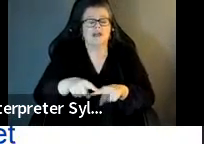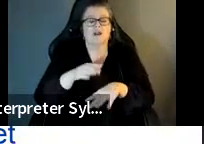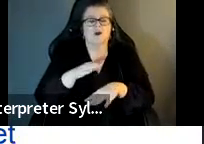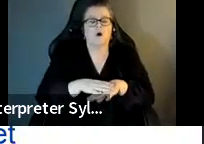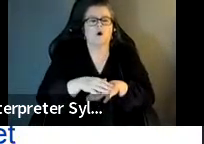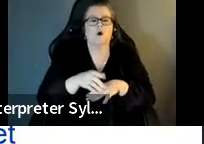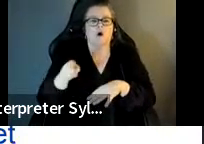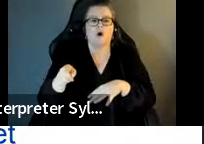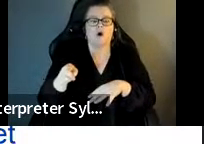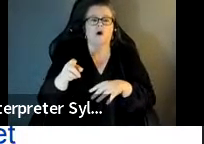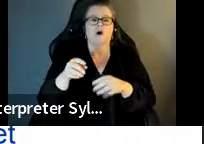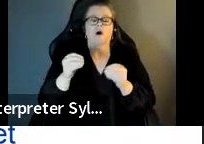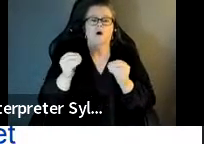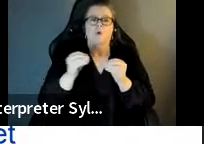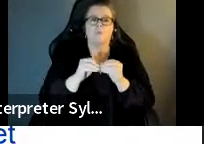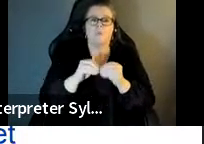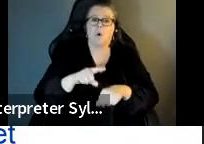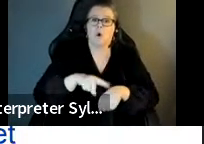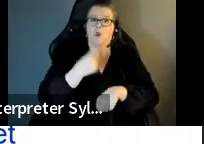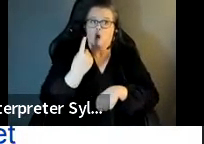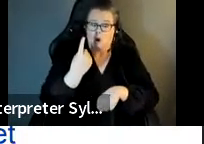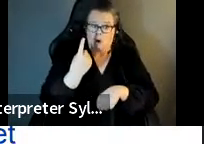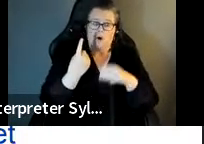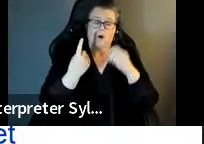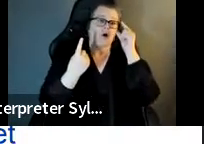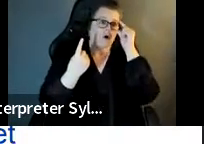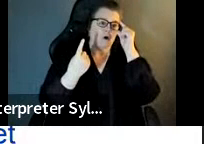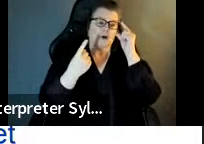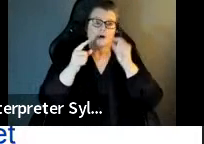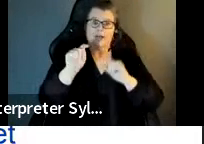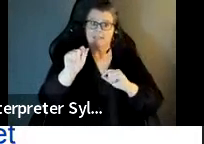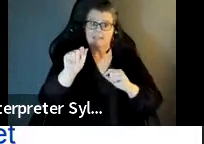So the longer the tails, the more diverse is that subgroup.